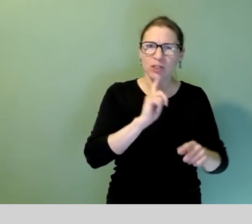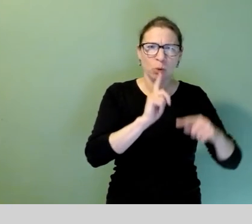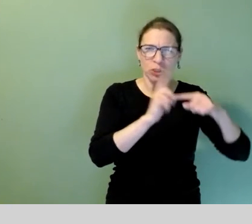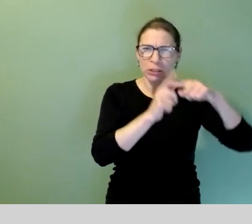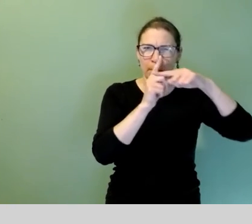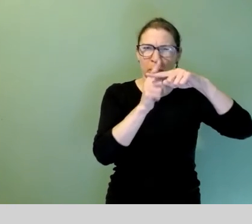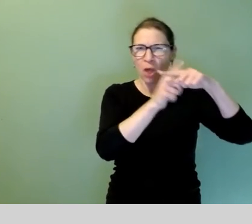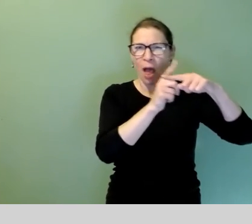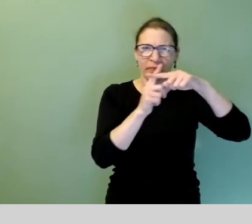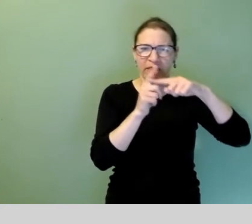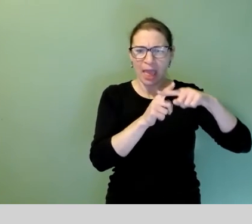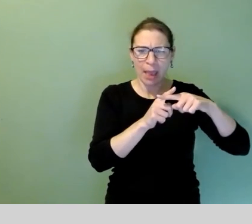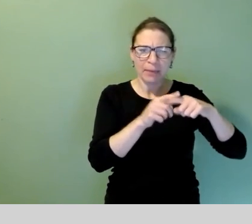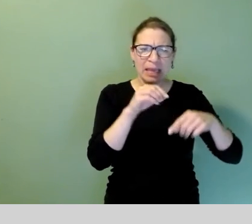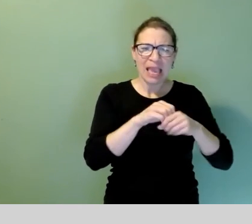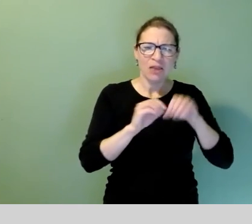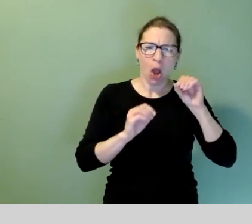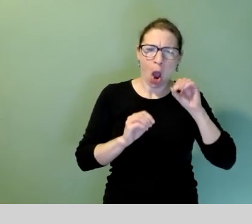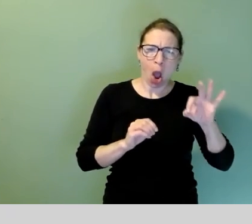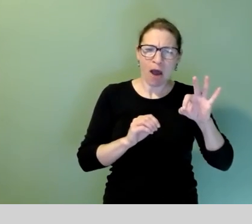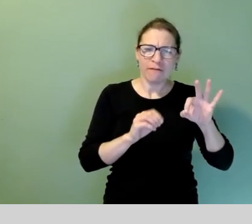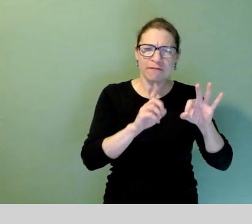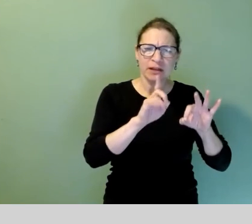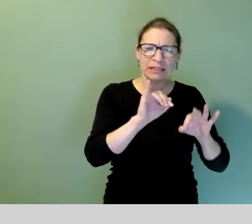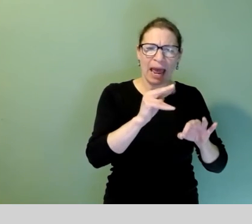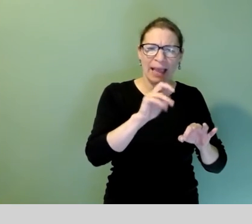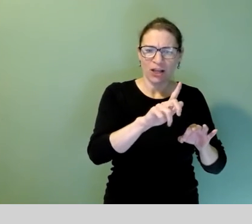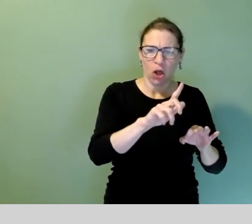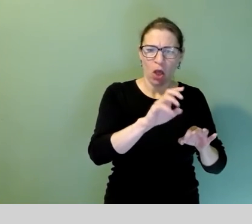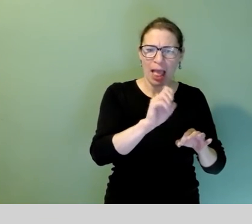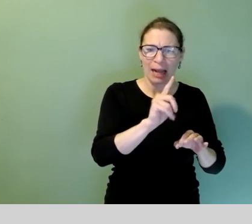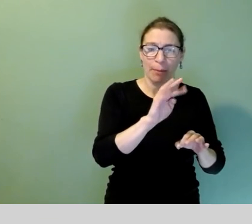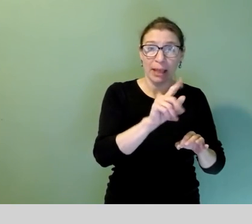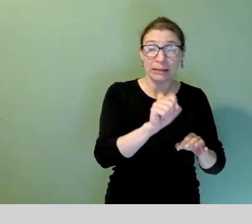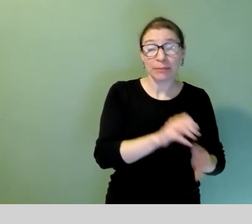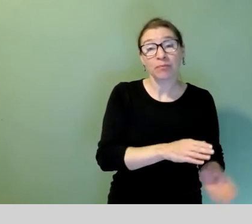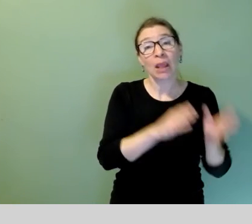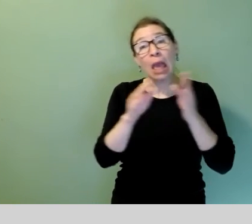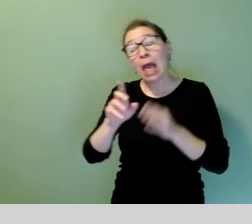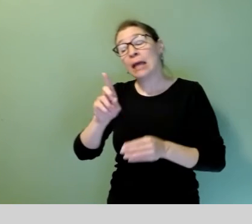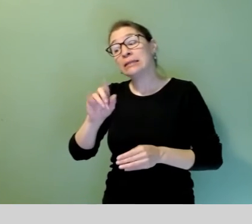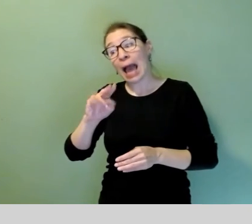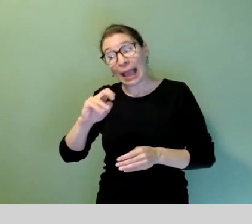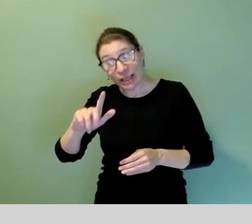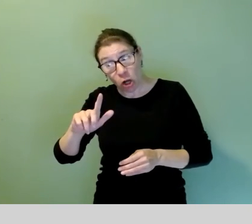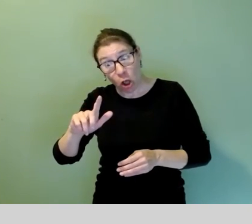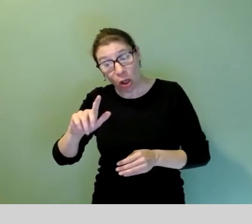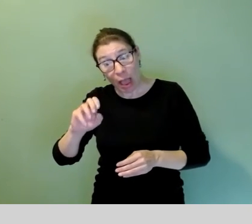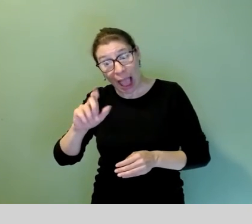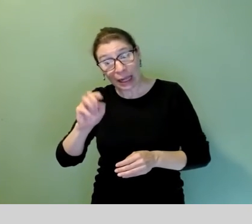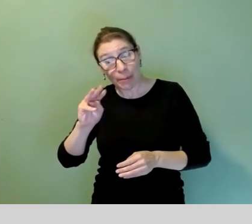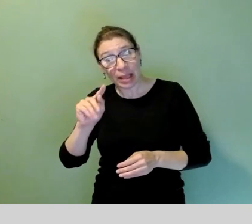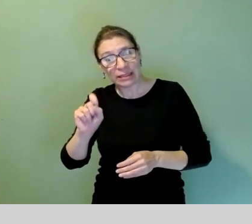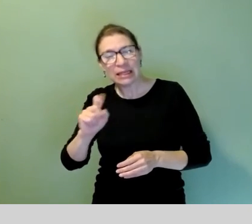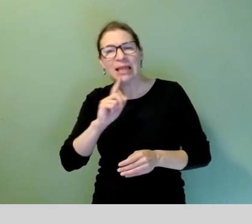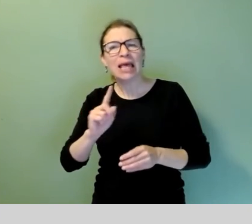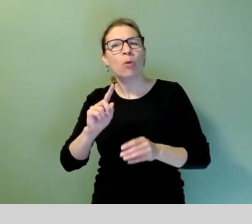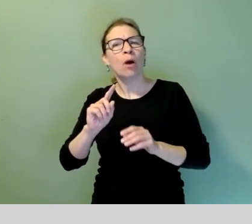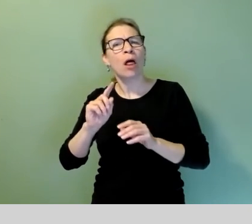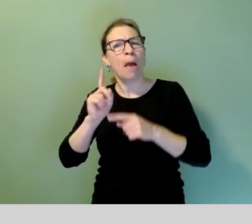between them in the off diagonal elements and in the acknowledgements we'll plot the distribution of those same variables.